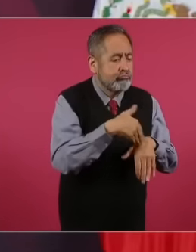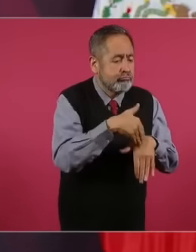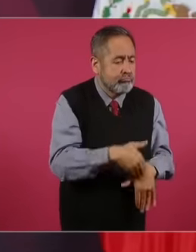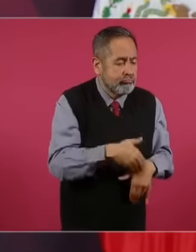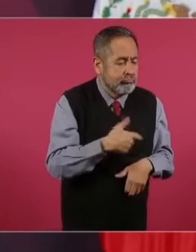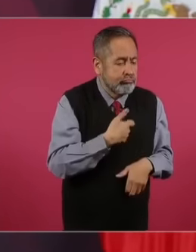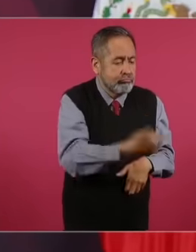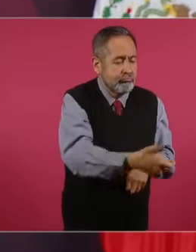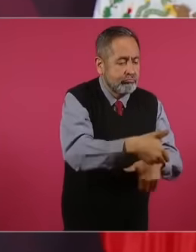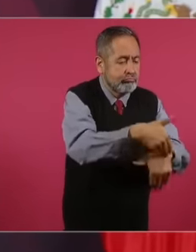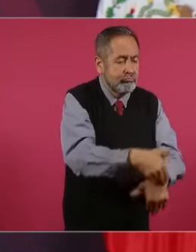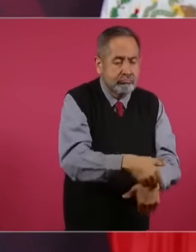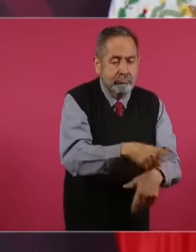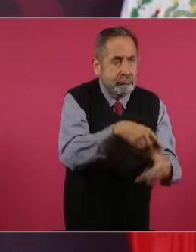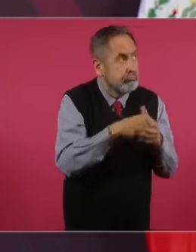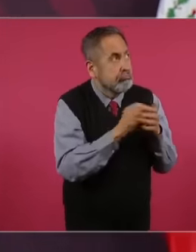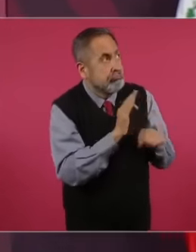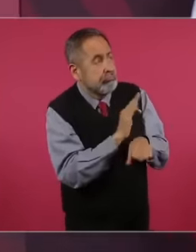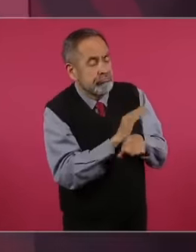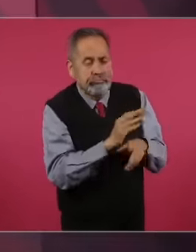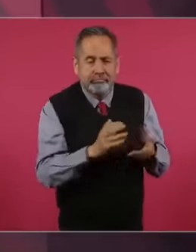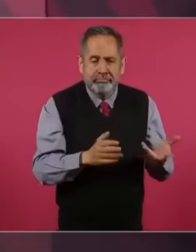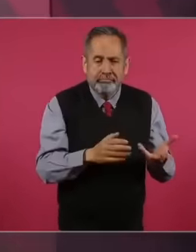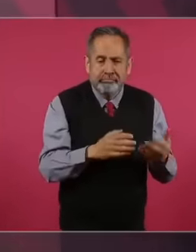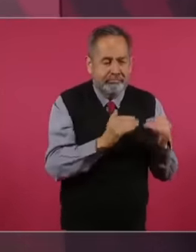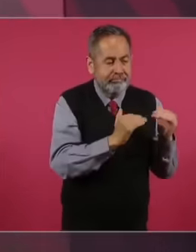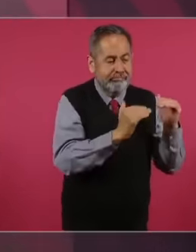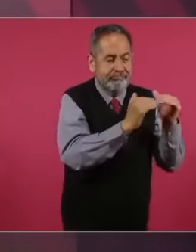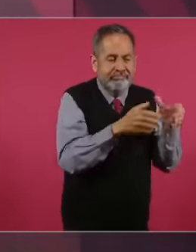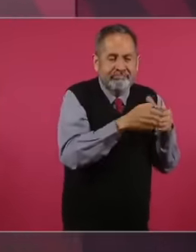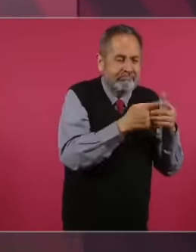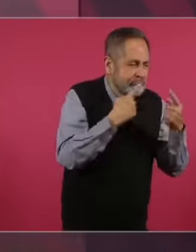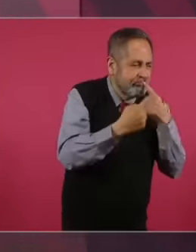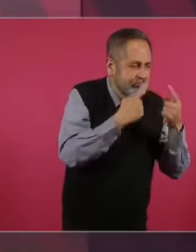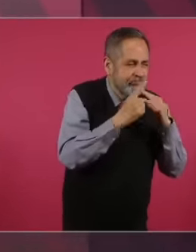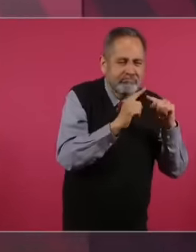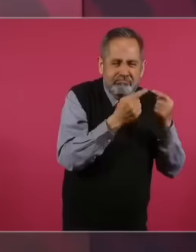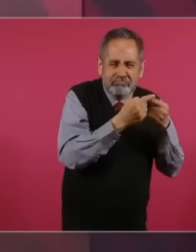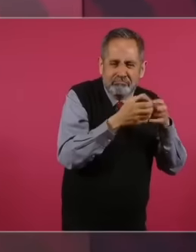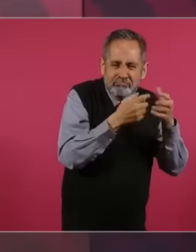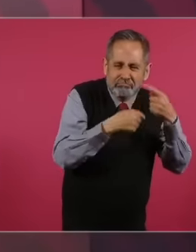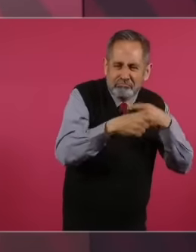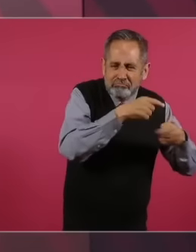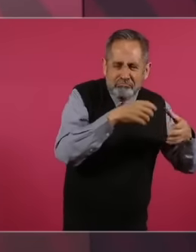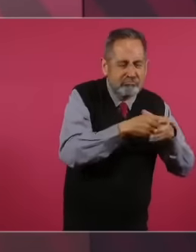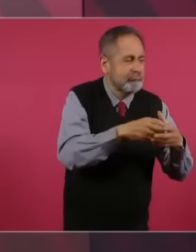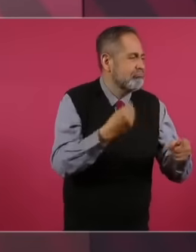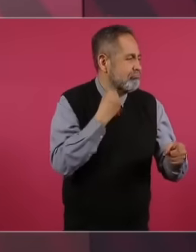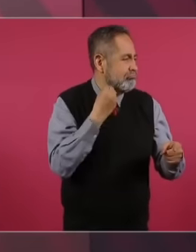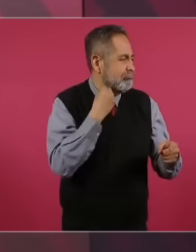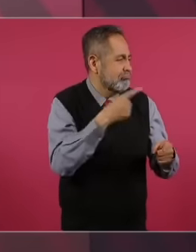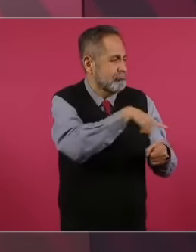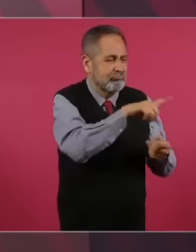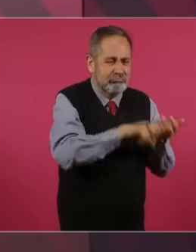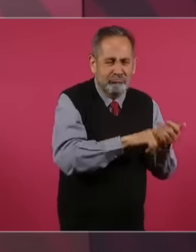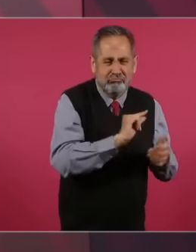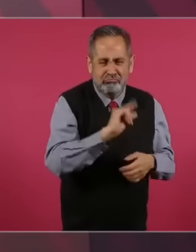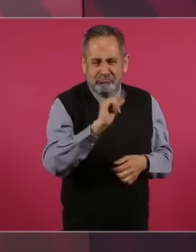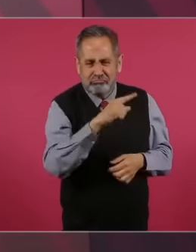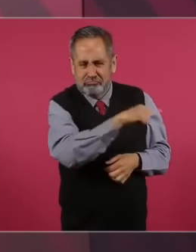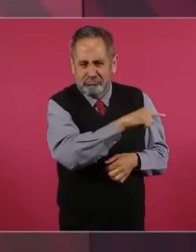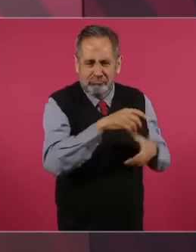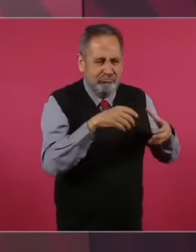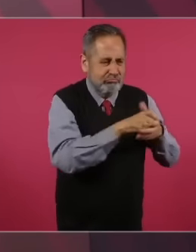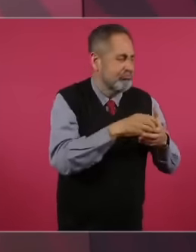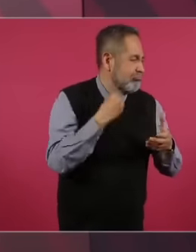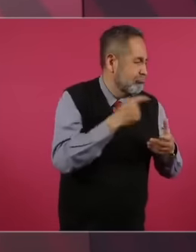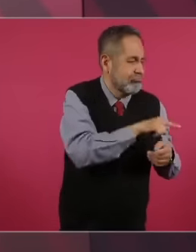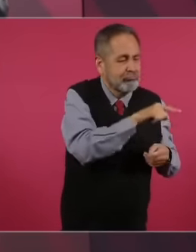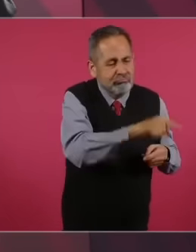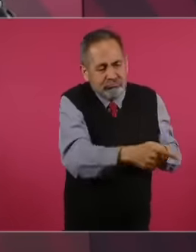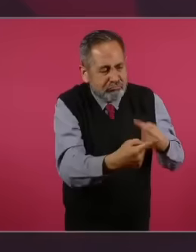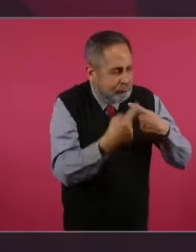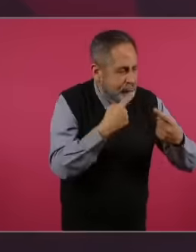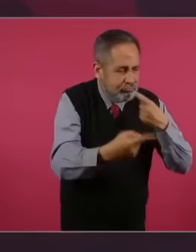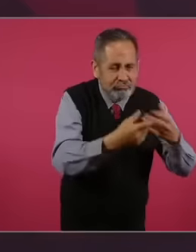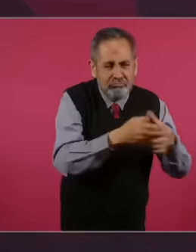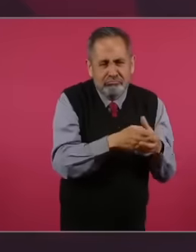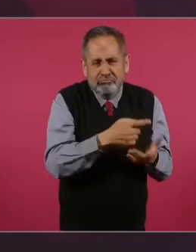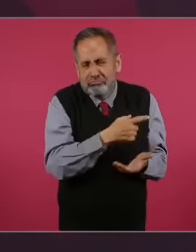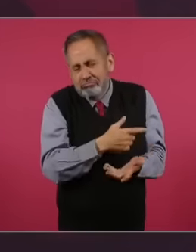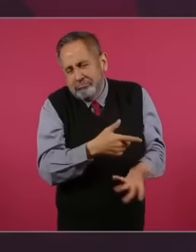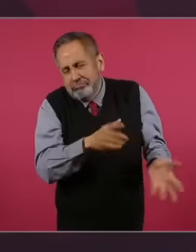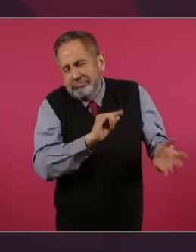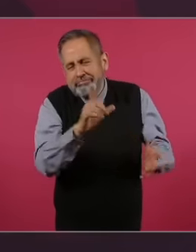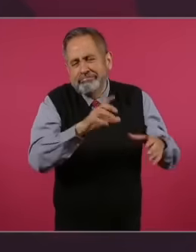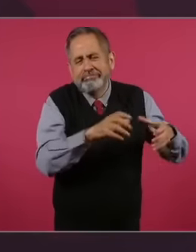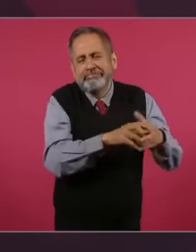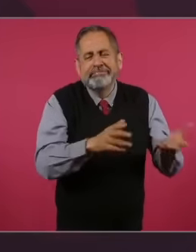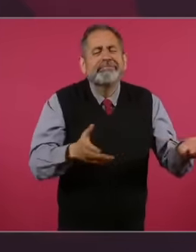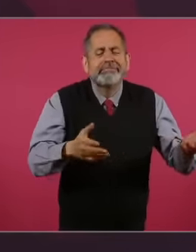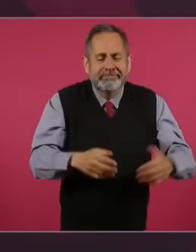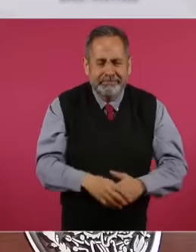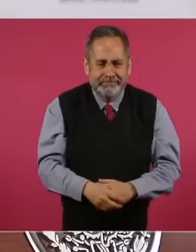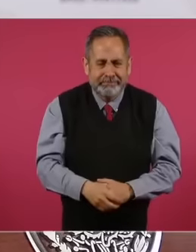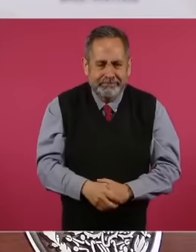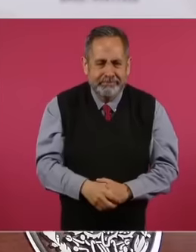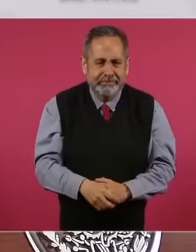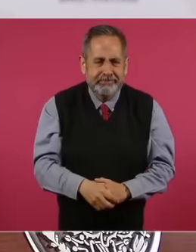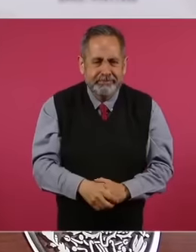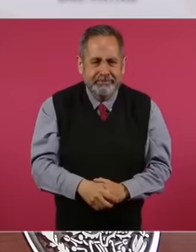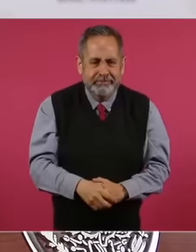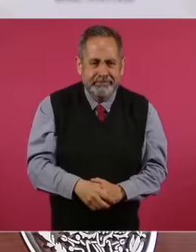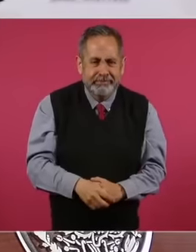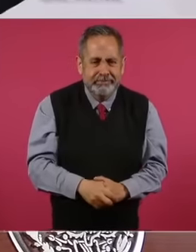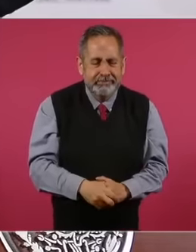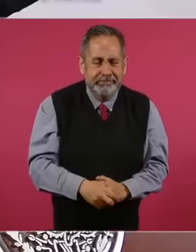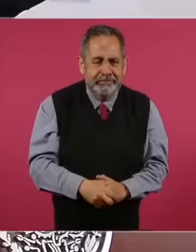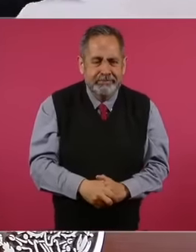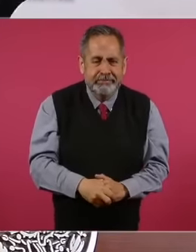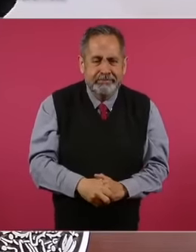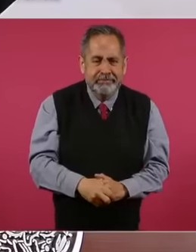They understand each other with the lawyers from the most famous firms and I have had